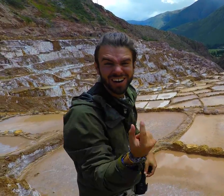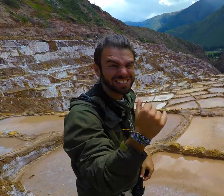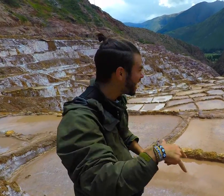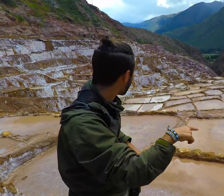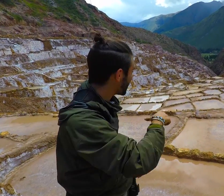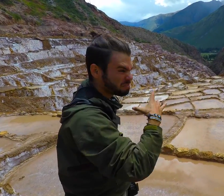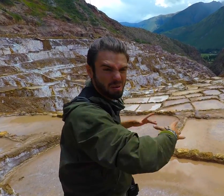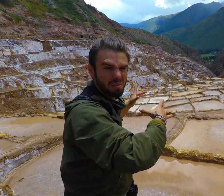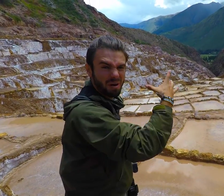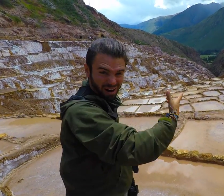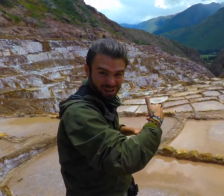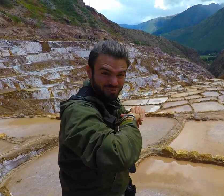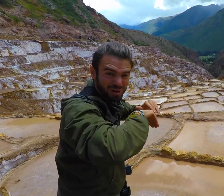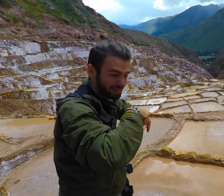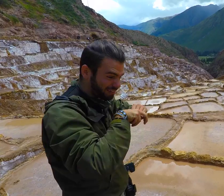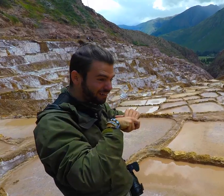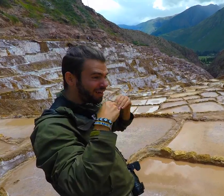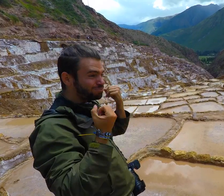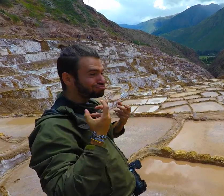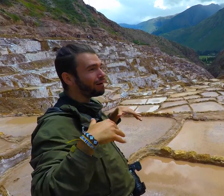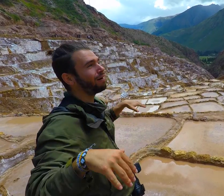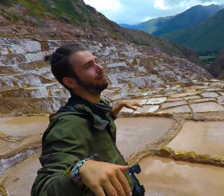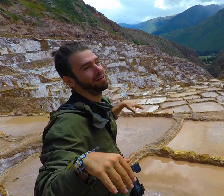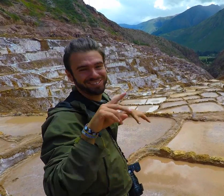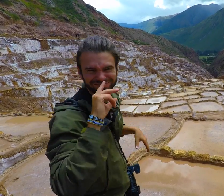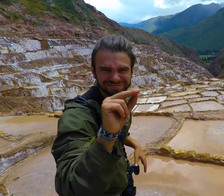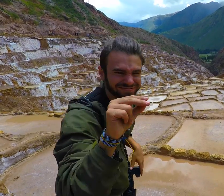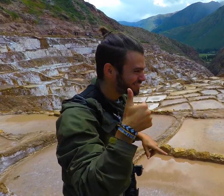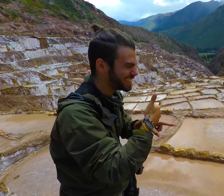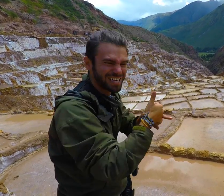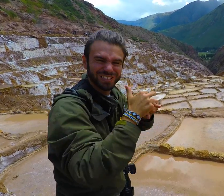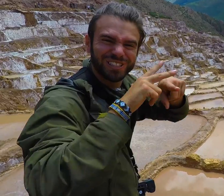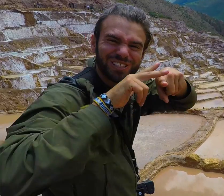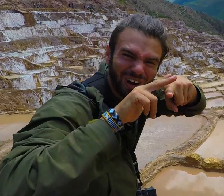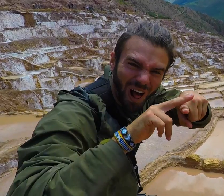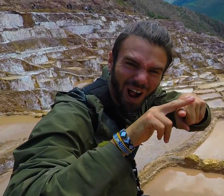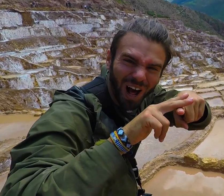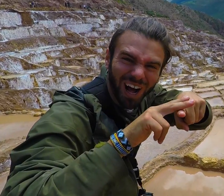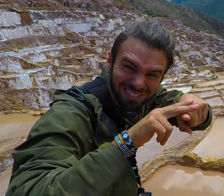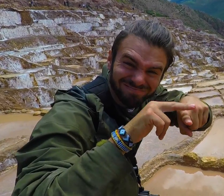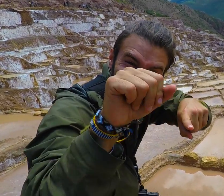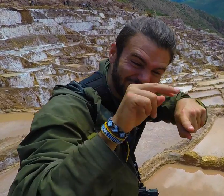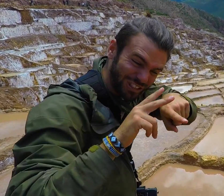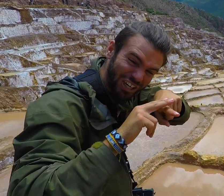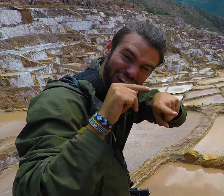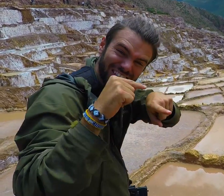What are those water ponds?!? Is it built for us to swim and relax? Nope, it's called the salt ponds - "Maras"